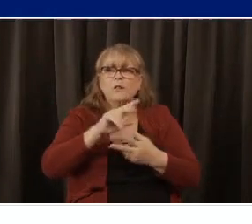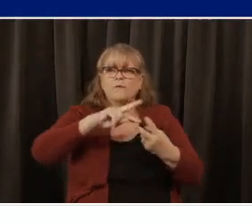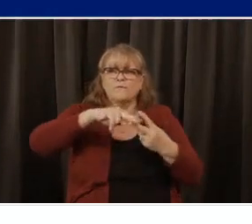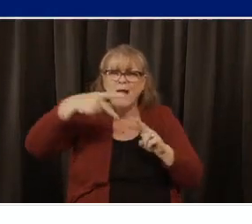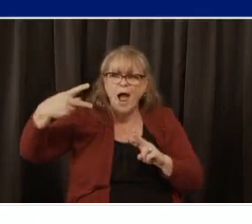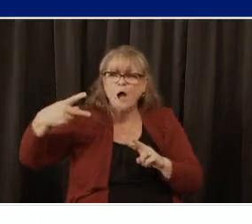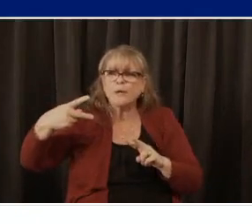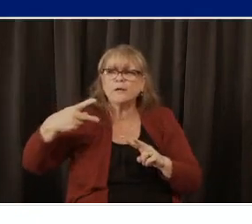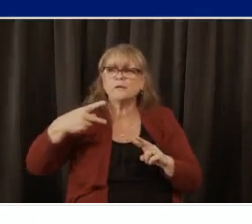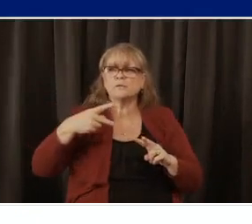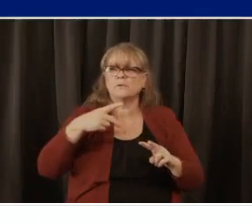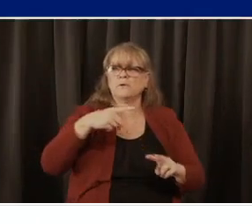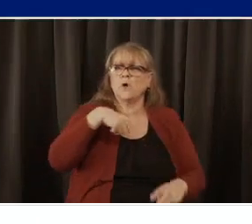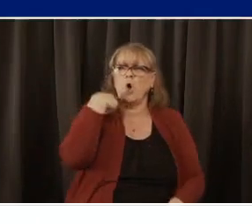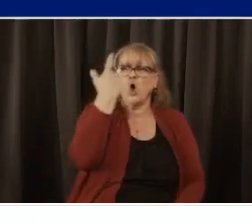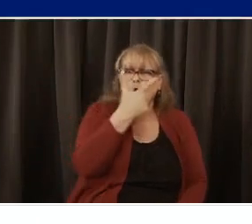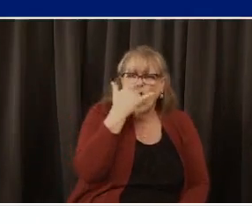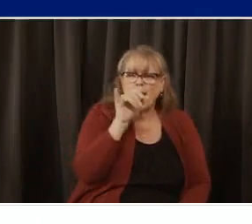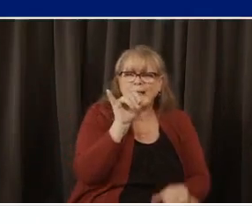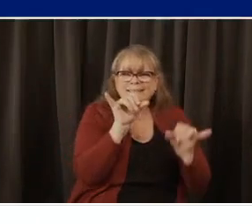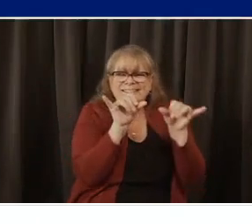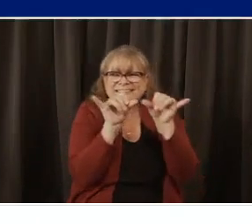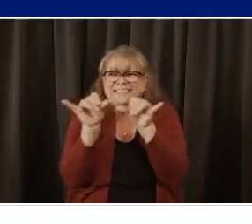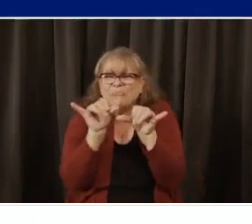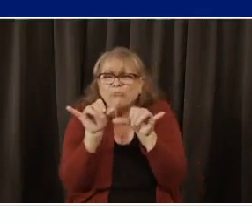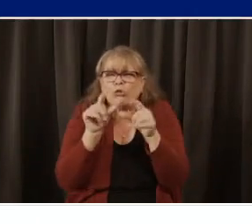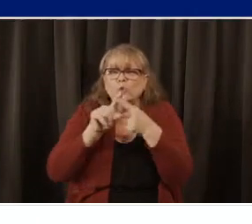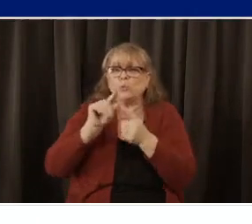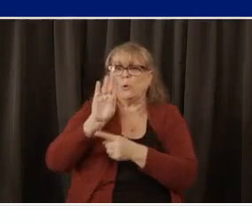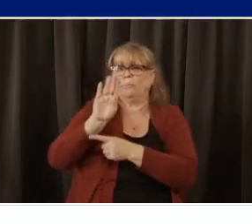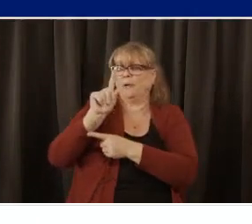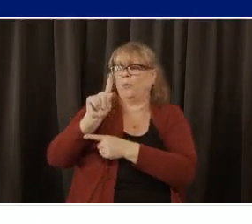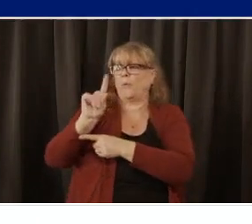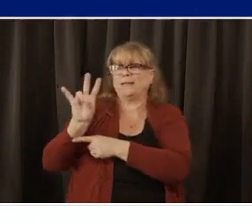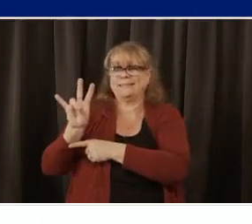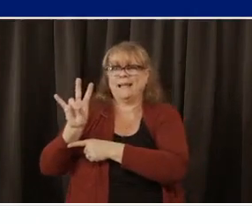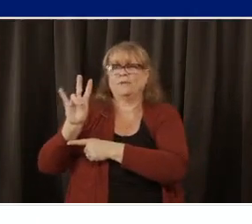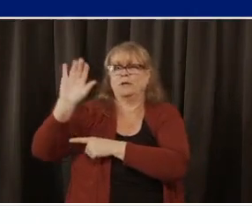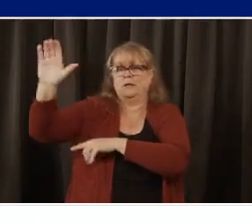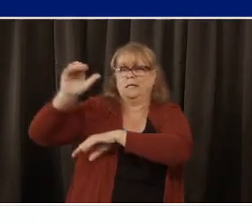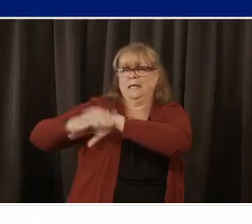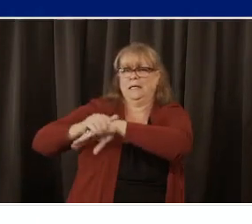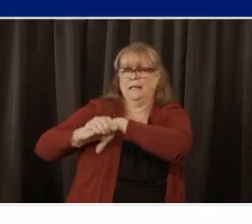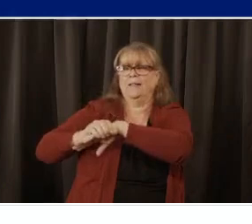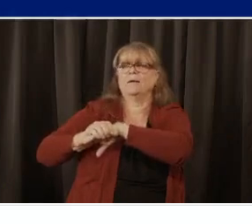we do know the concerns with it are increased transmissibility possible increased severity,